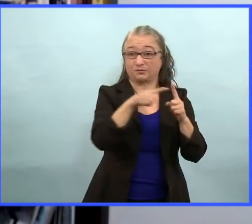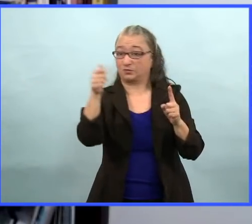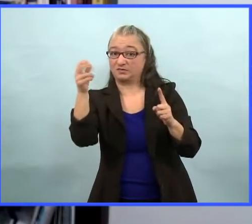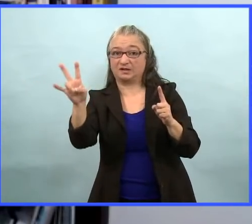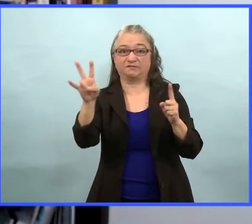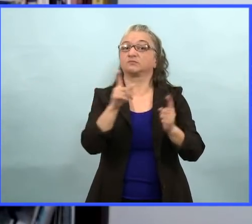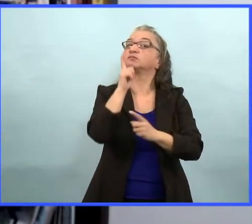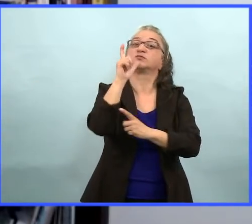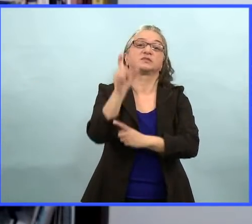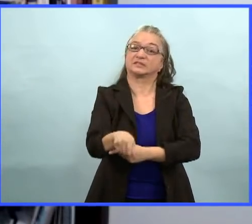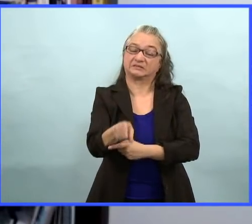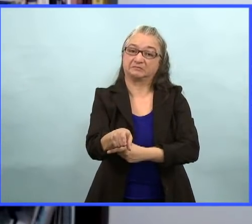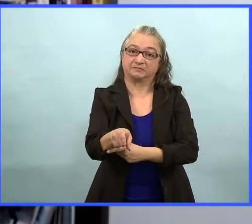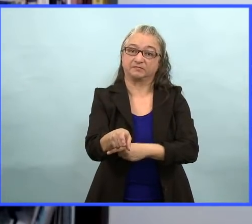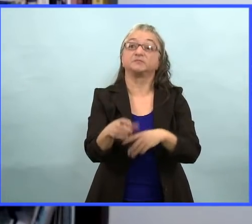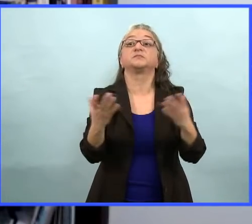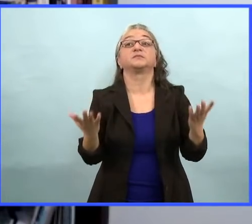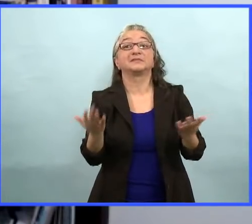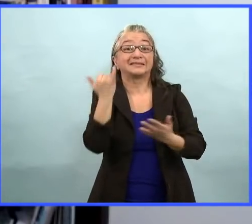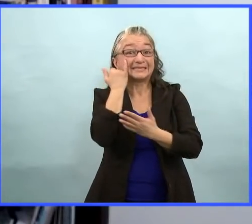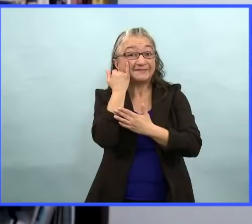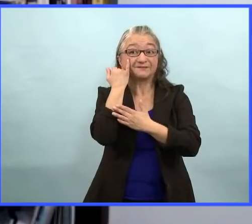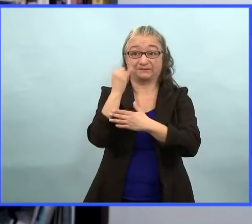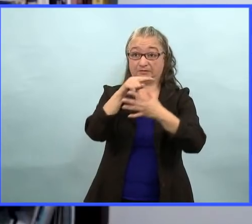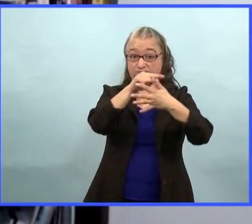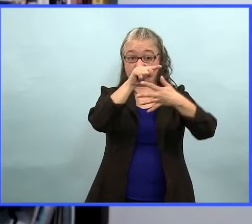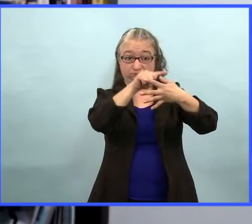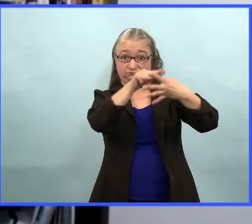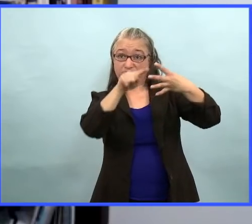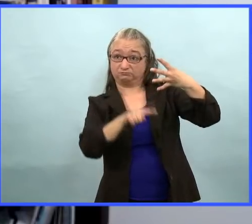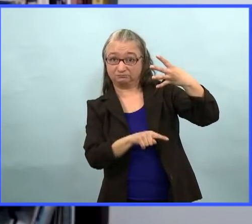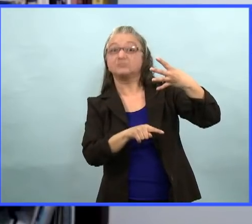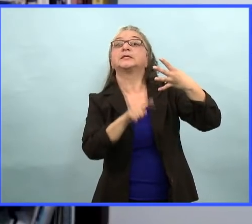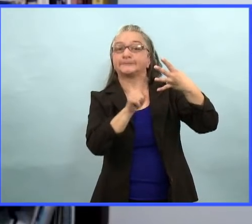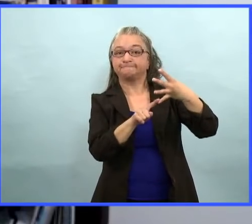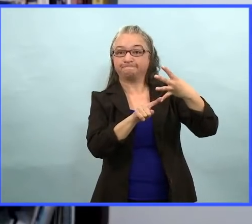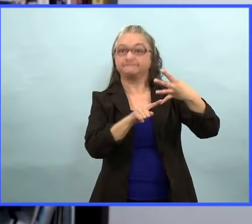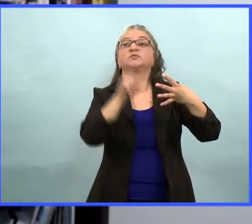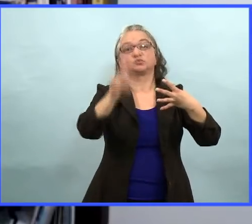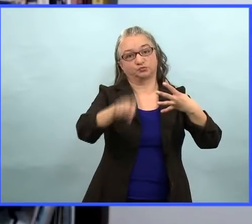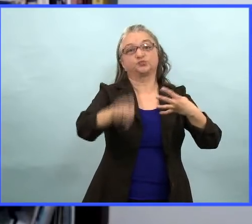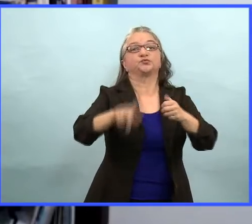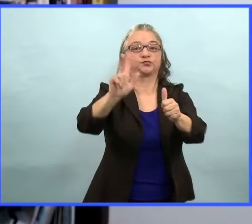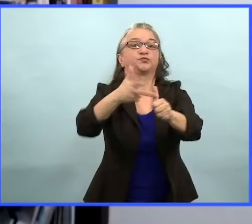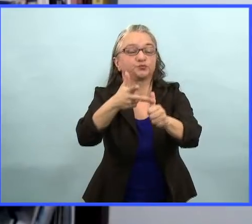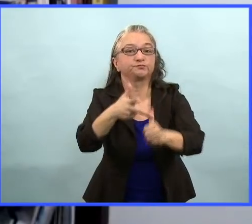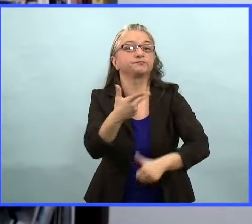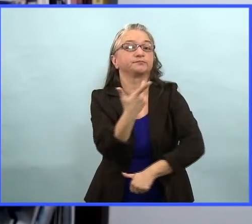that is because most teens who have already received two vaccine doses are at very low risk